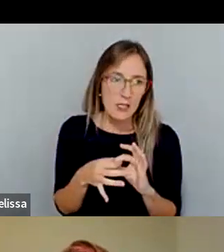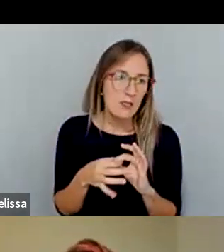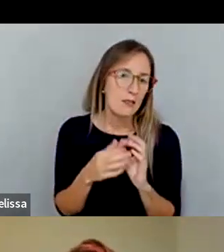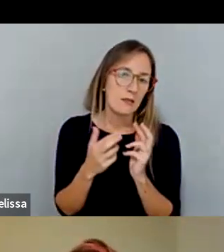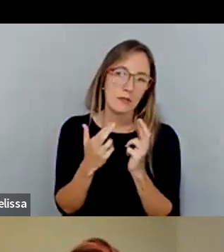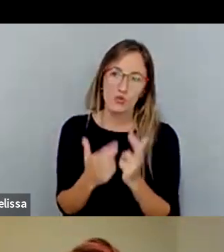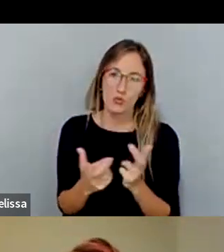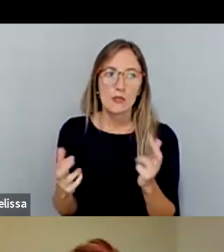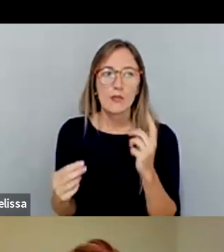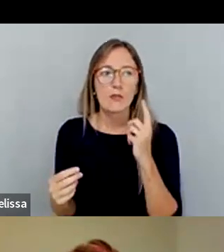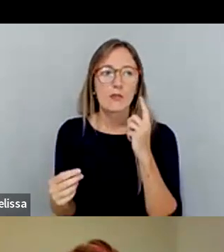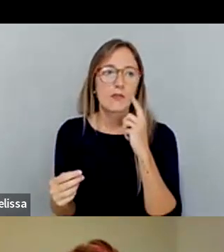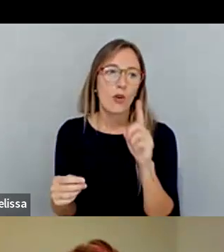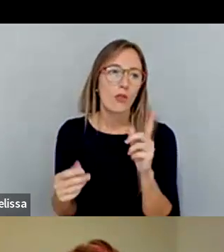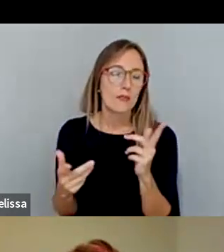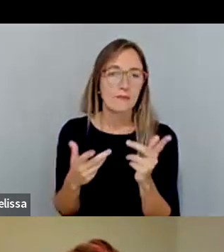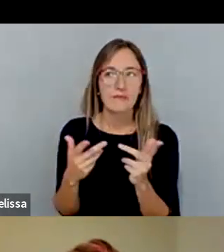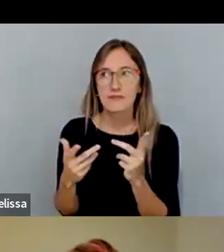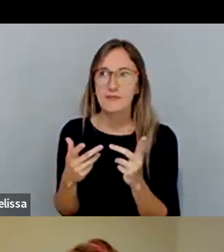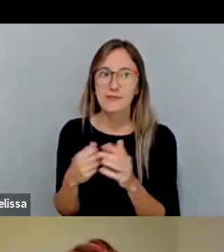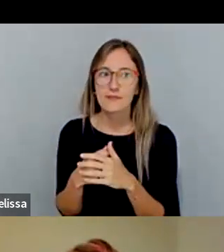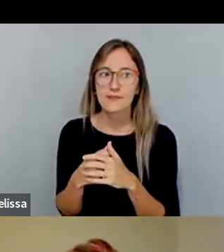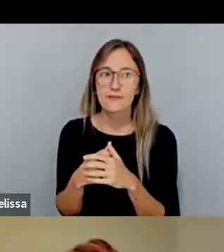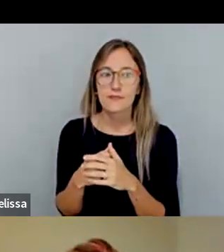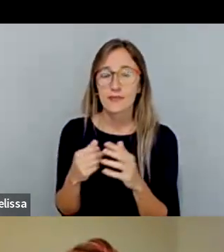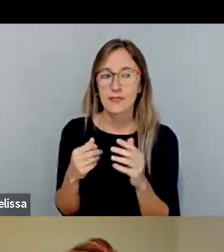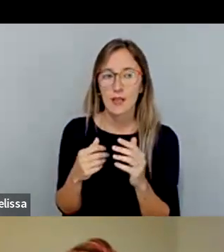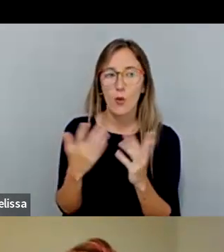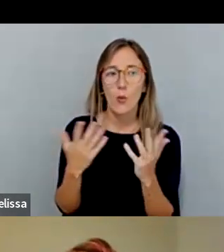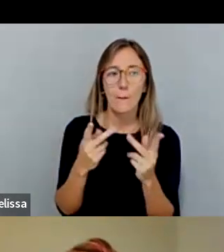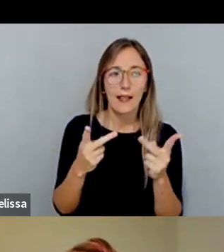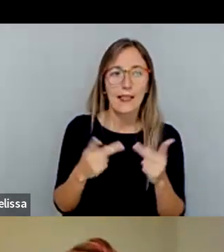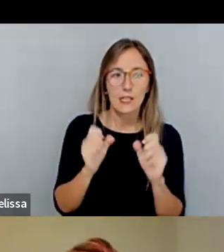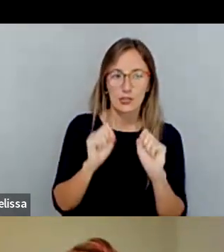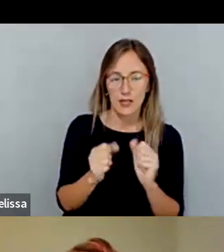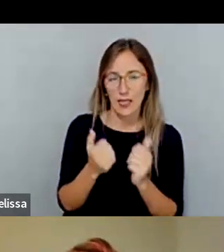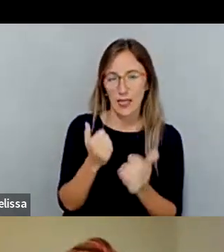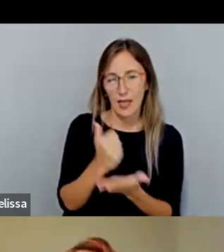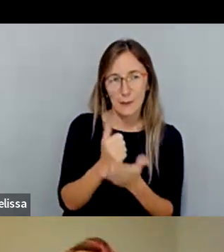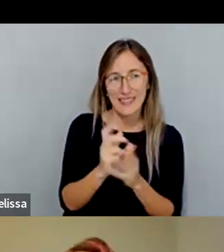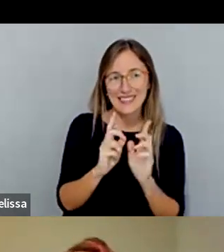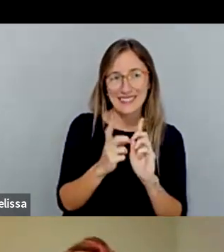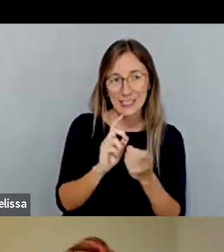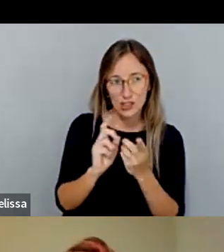too. The reason I ask is I'm wondering if you folks at any point if you